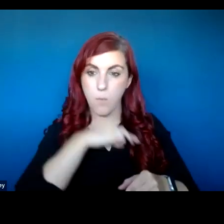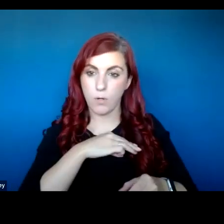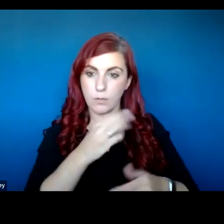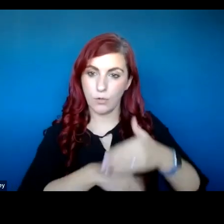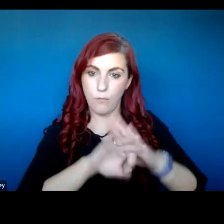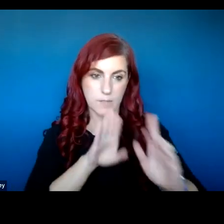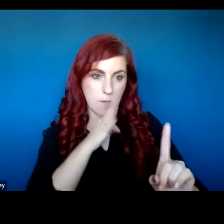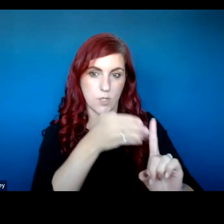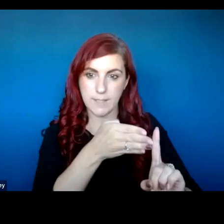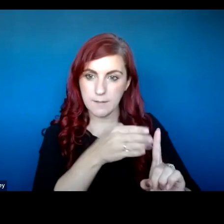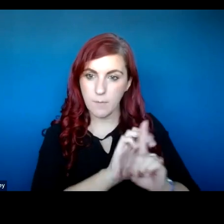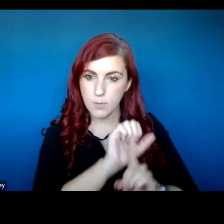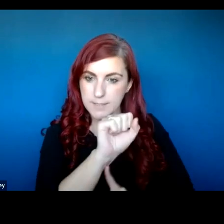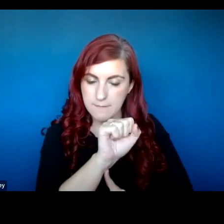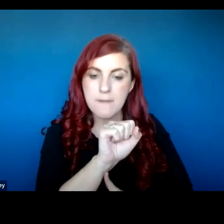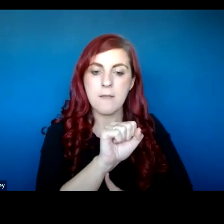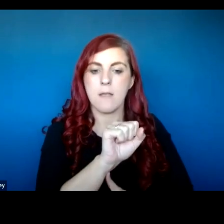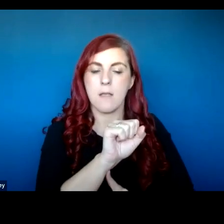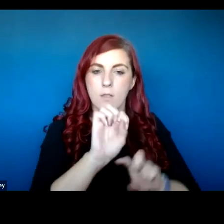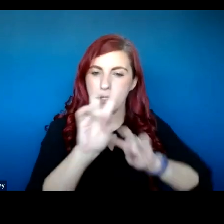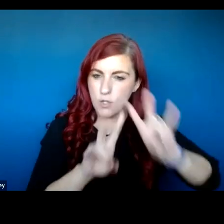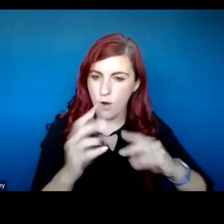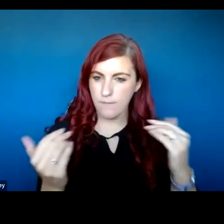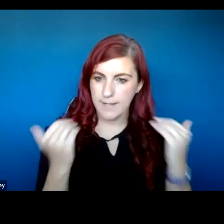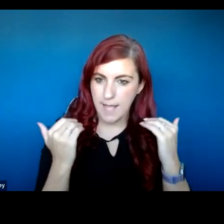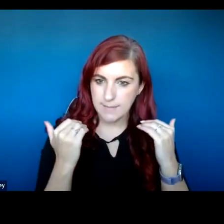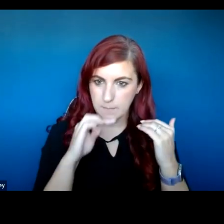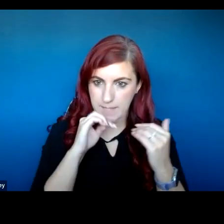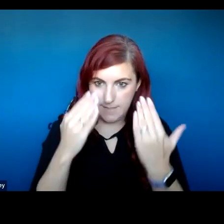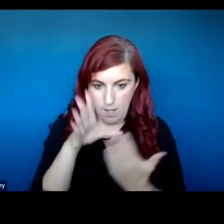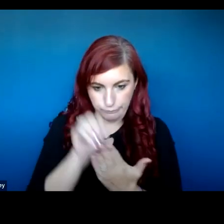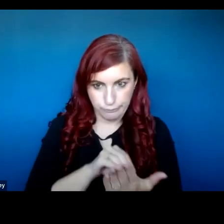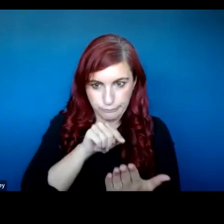The survey data provides valuable information in respect of groups of